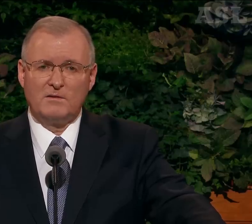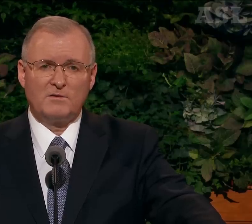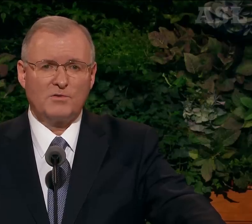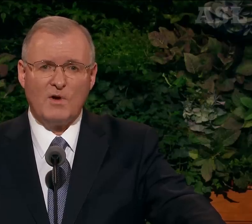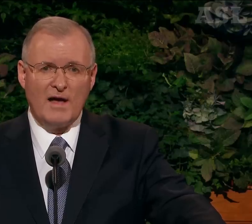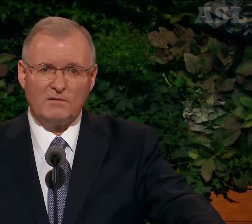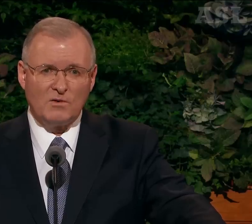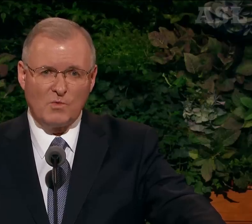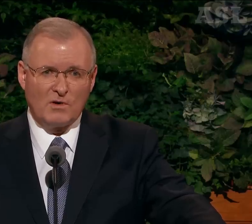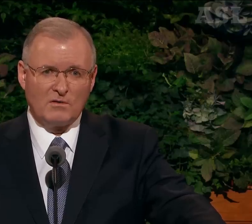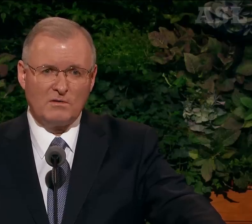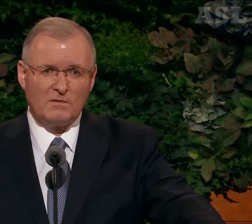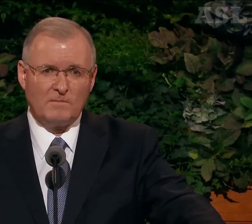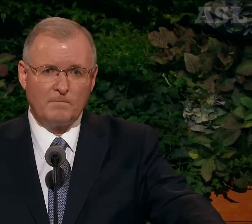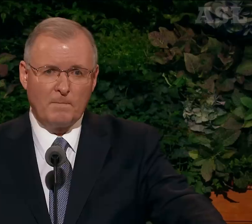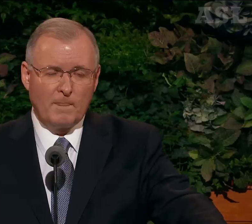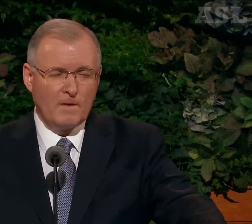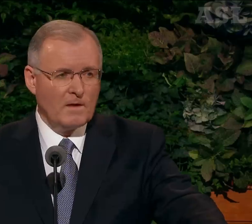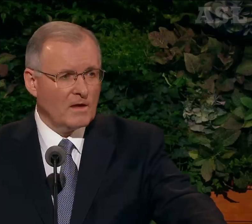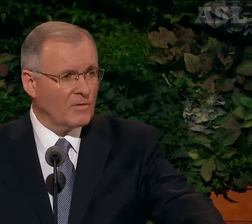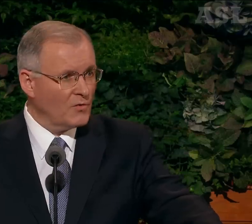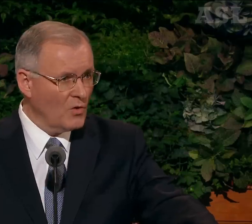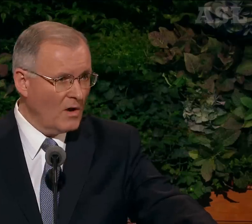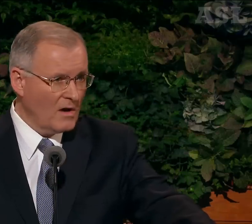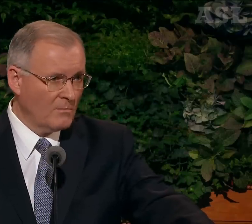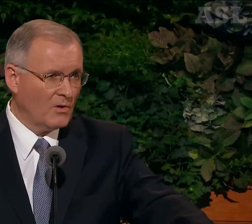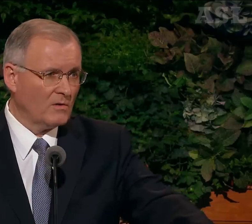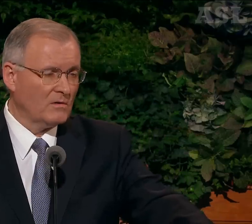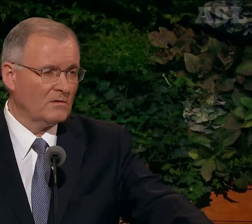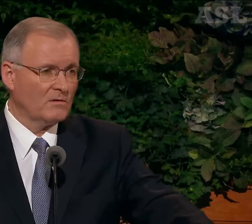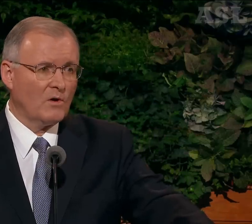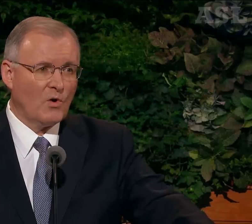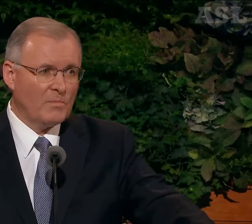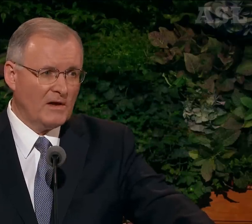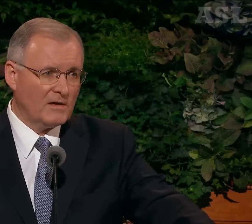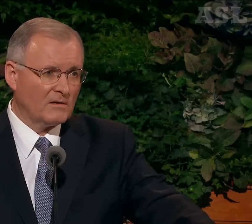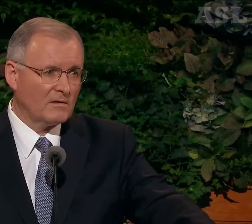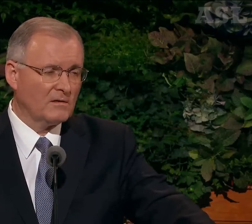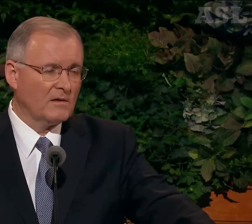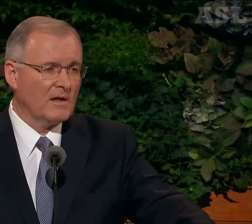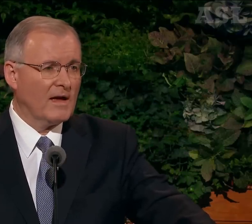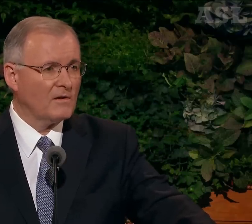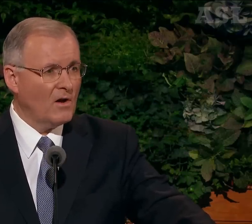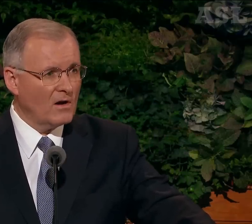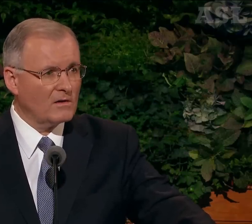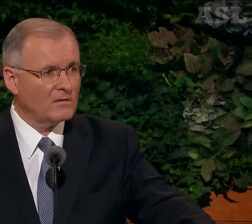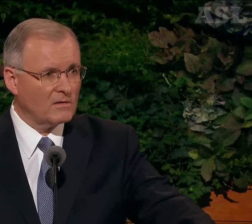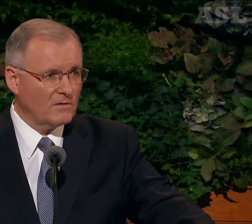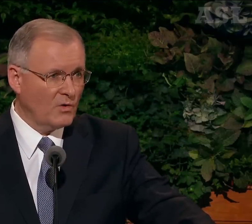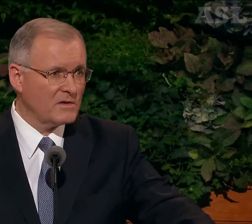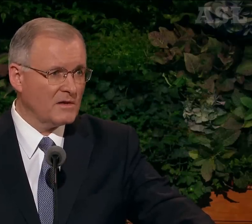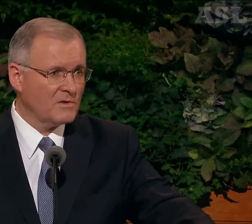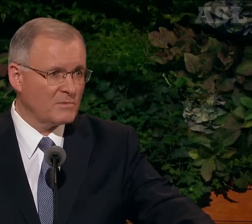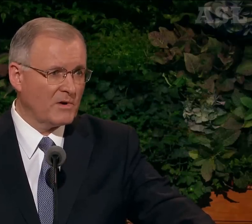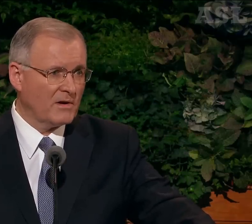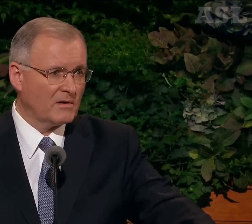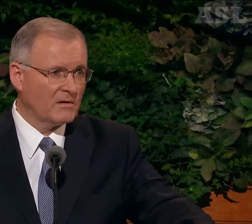THE CHILDREN OF GOD THROUGHOUT